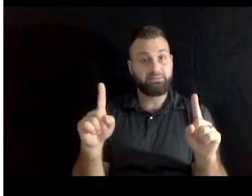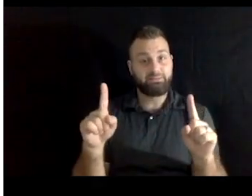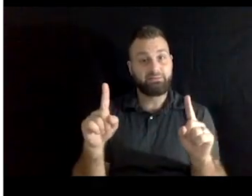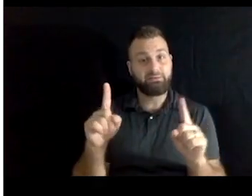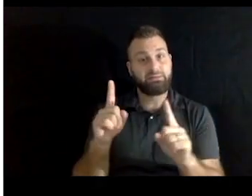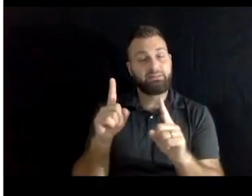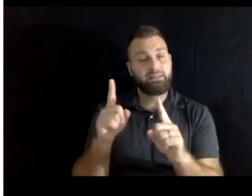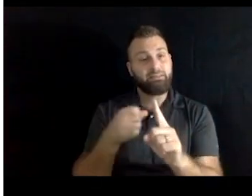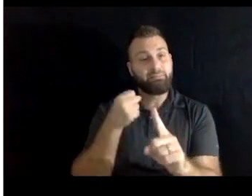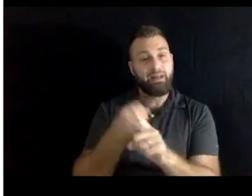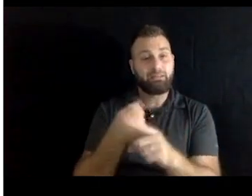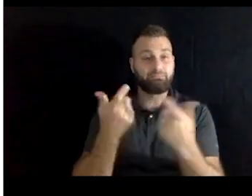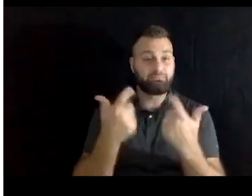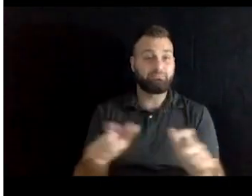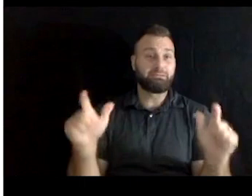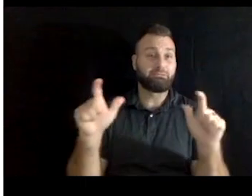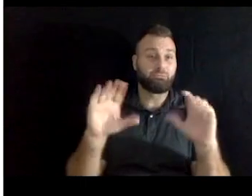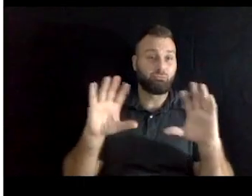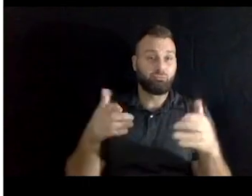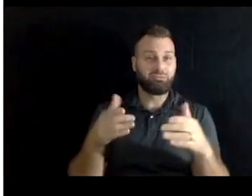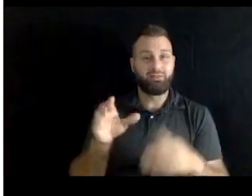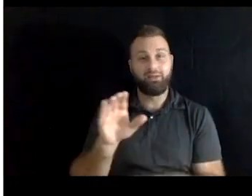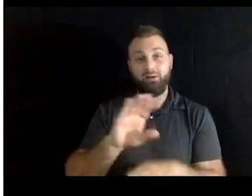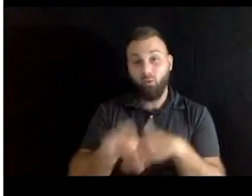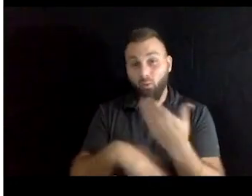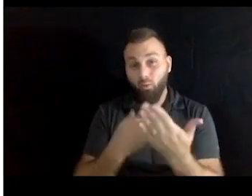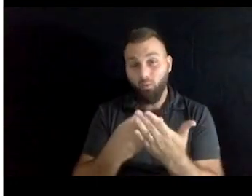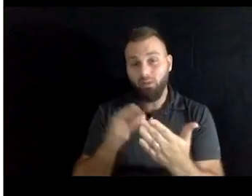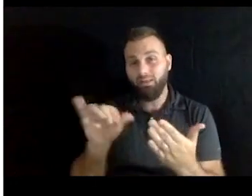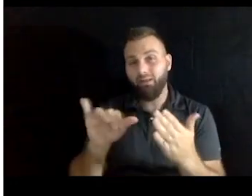they targeted broad populations, like all SSDI beneficiaries,